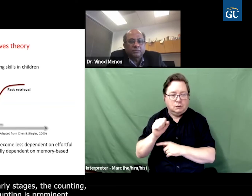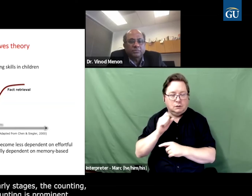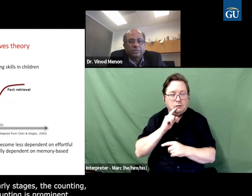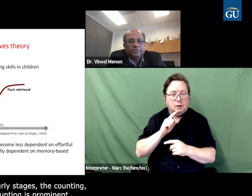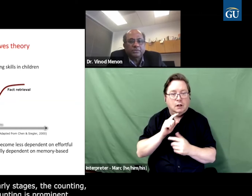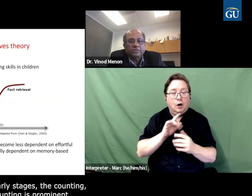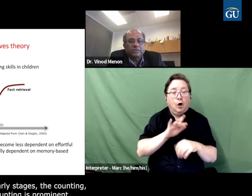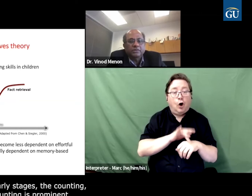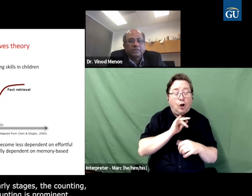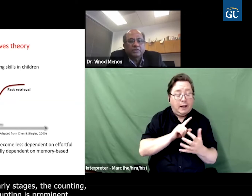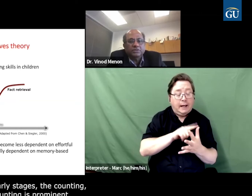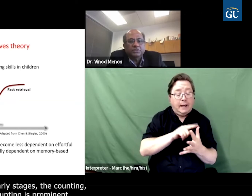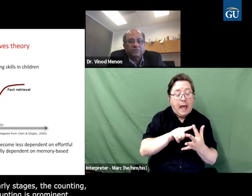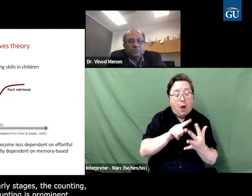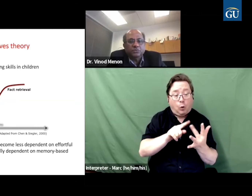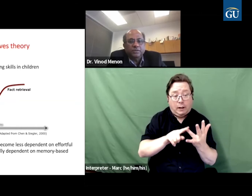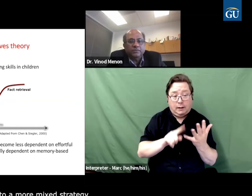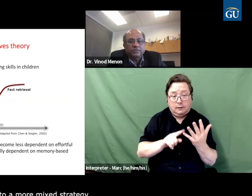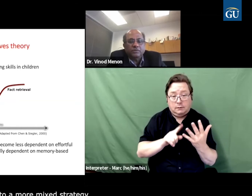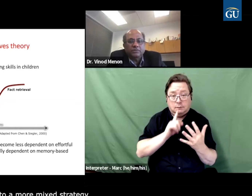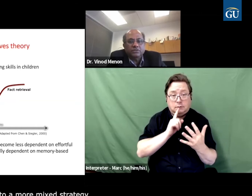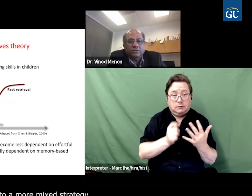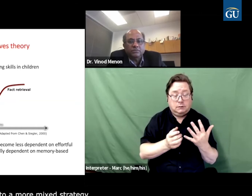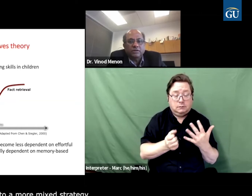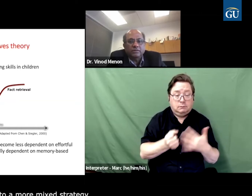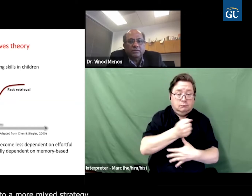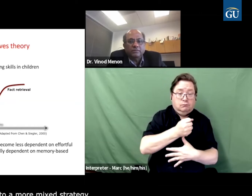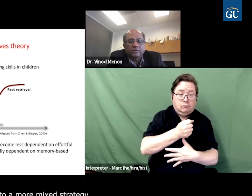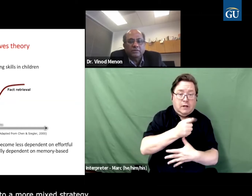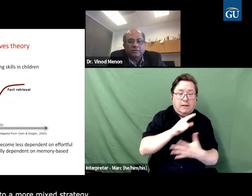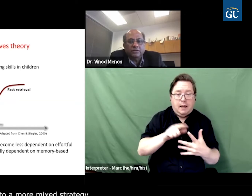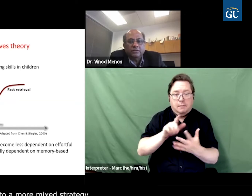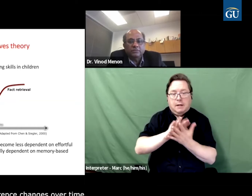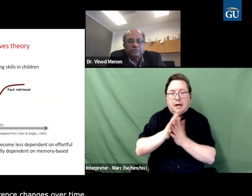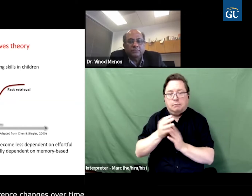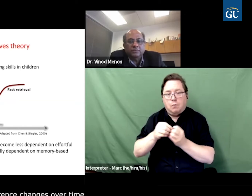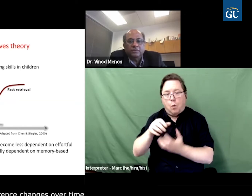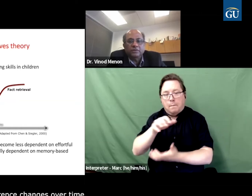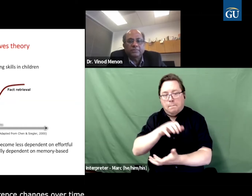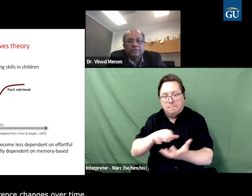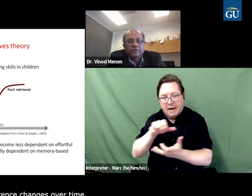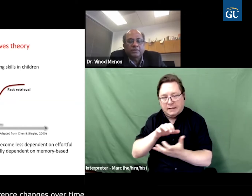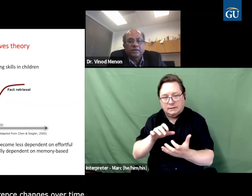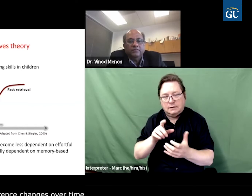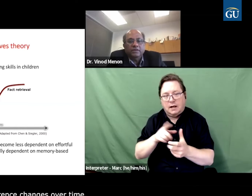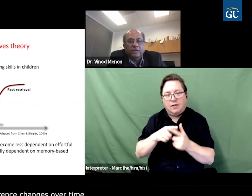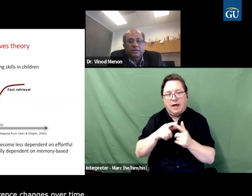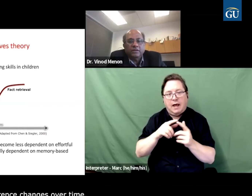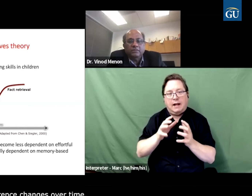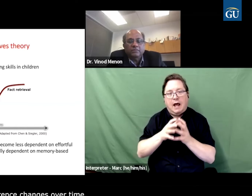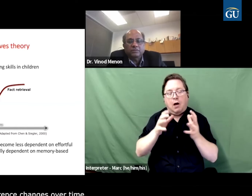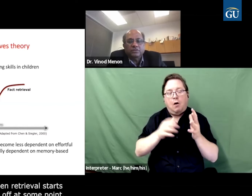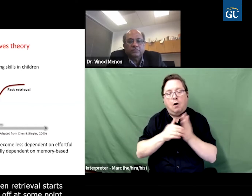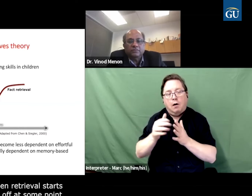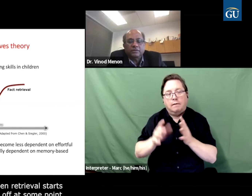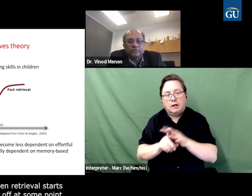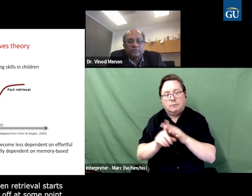counting is prominent then it shifts to more mixed strategy and its occurrence